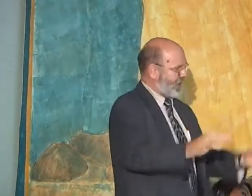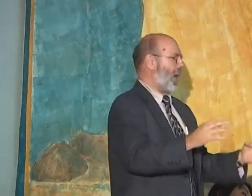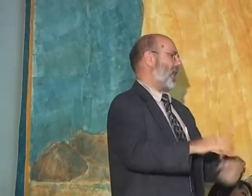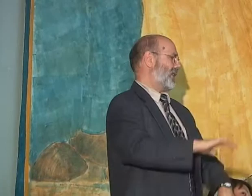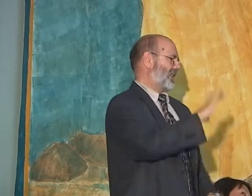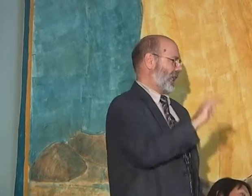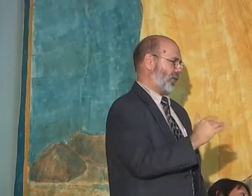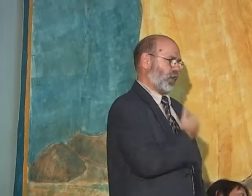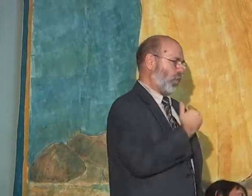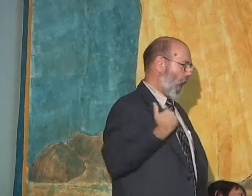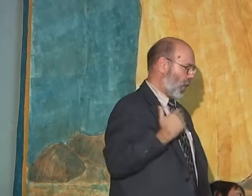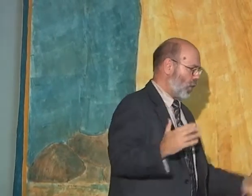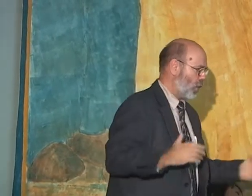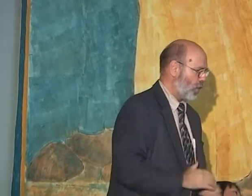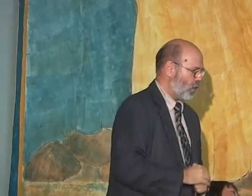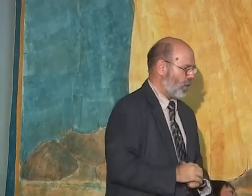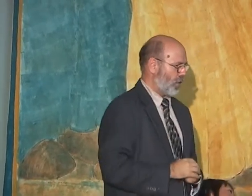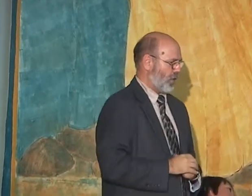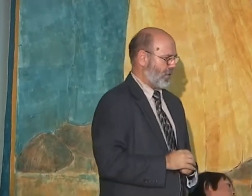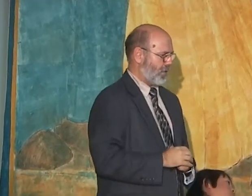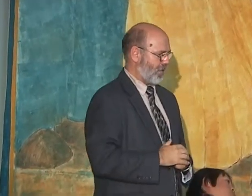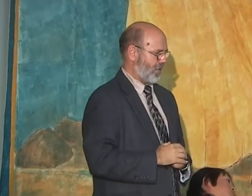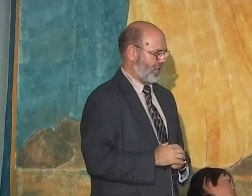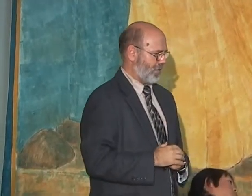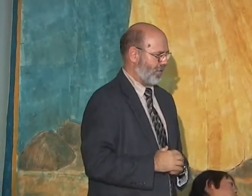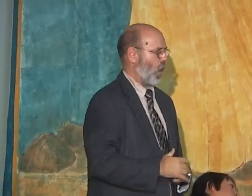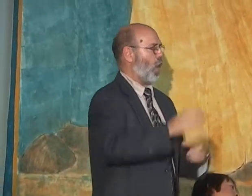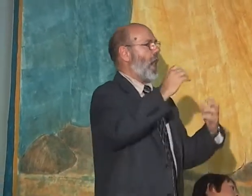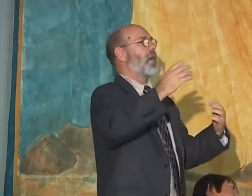uh, as we look to our future Mayor here in Toronto.